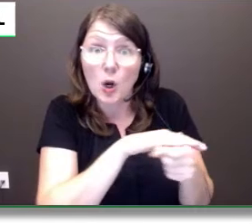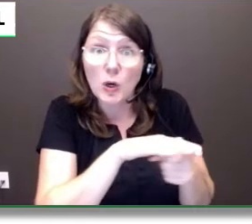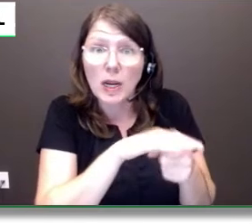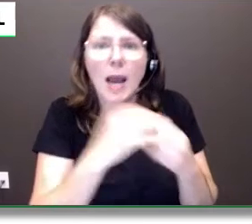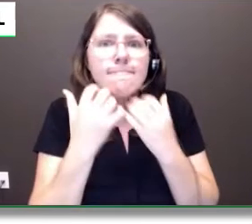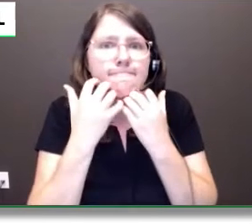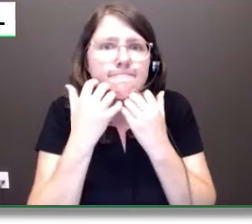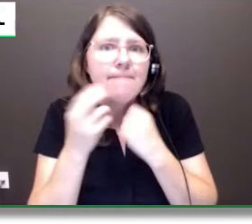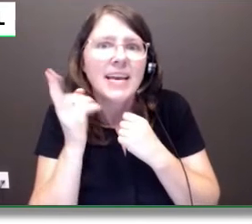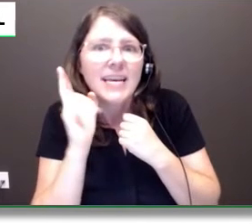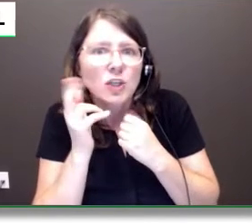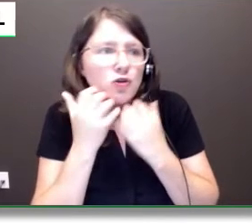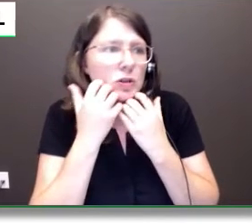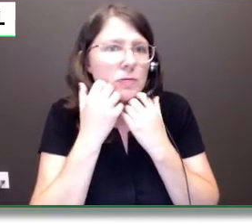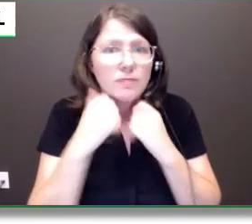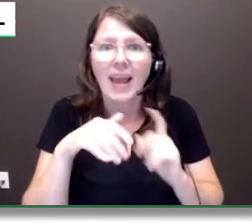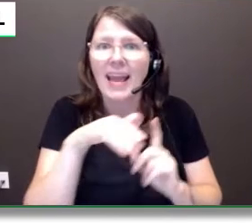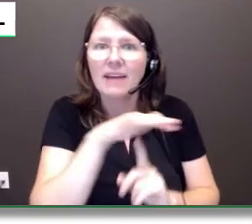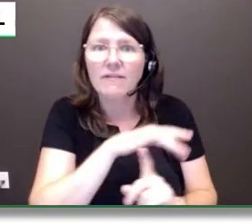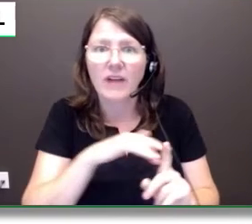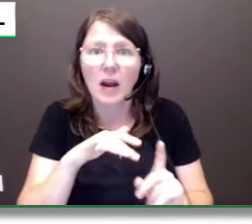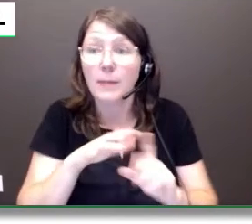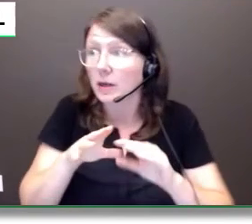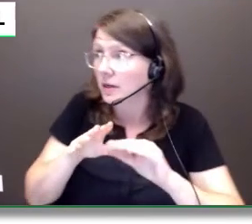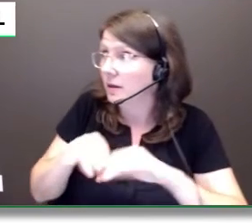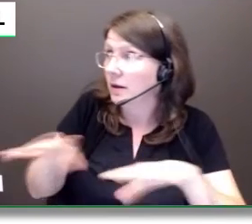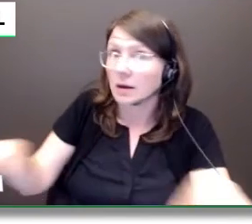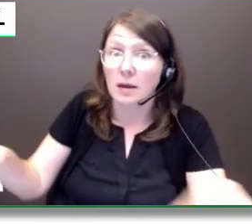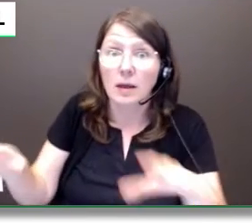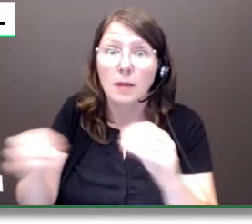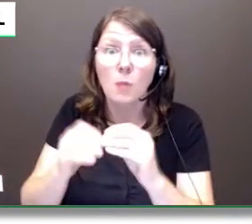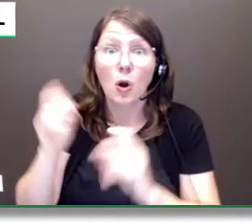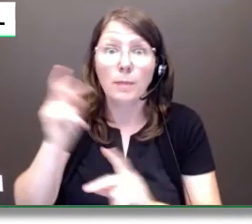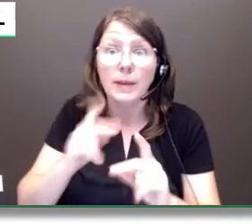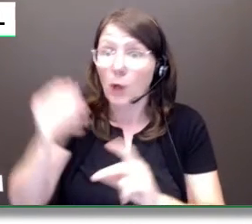people are informed about why that is a historical area or preservation type